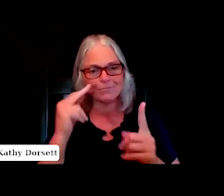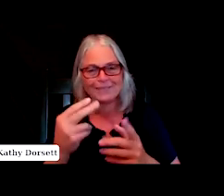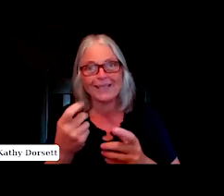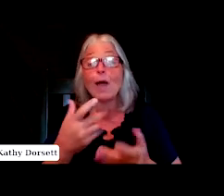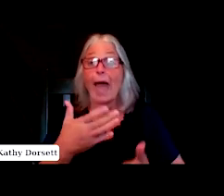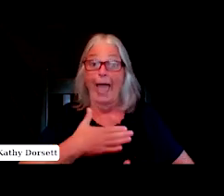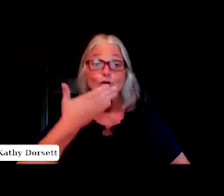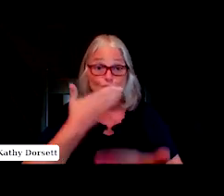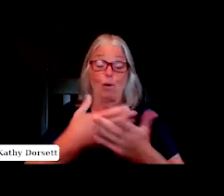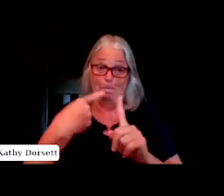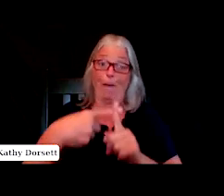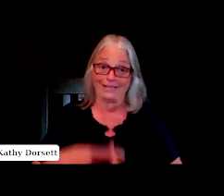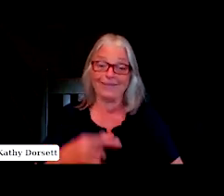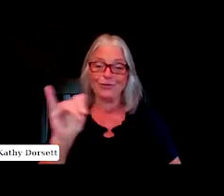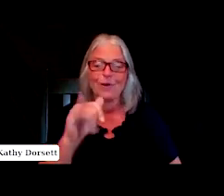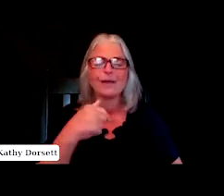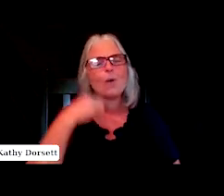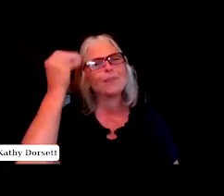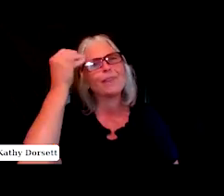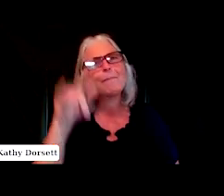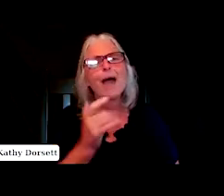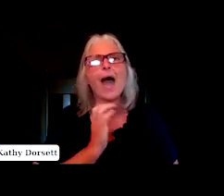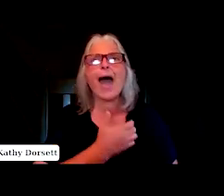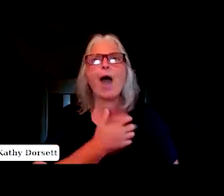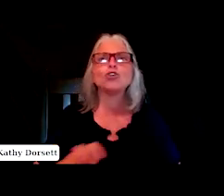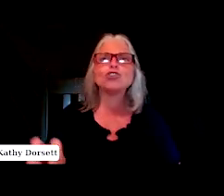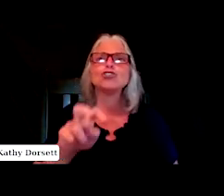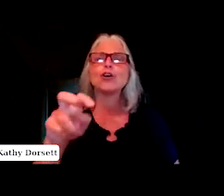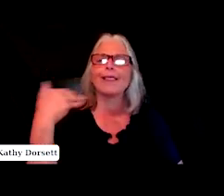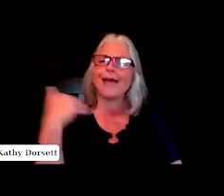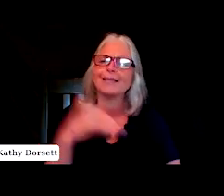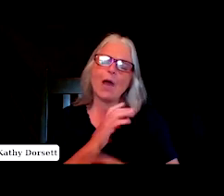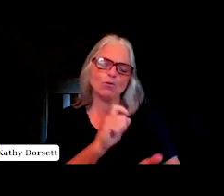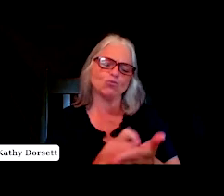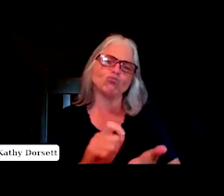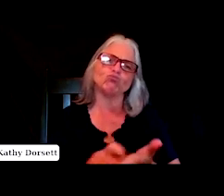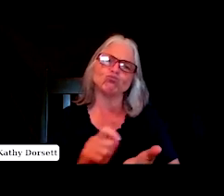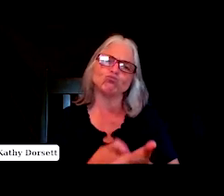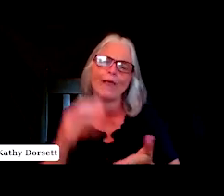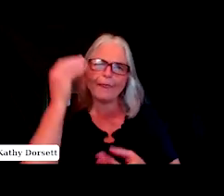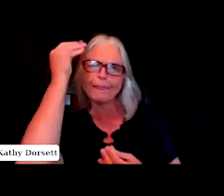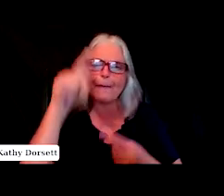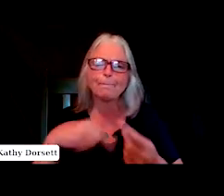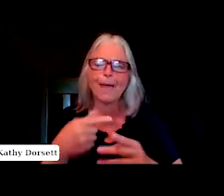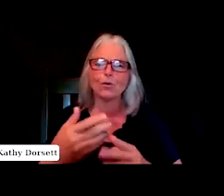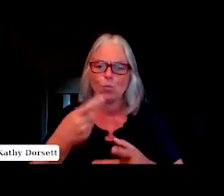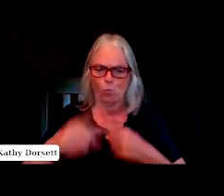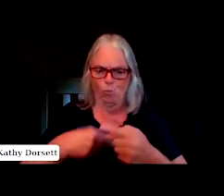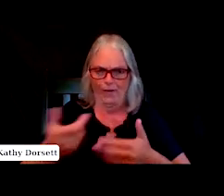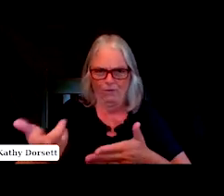And as I was thinking about our journey last night, and writing about and thinking about the early days.